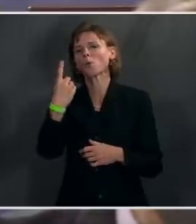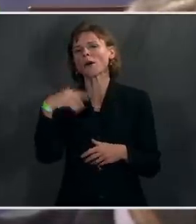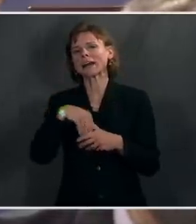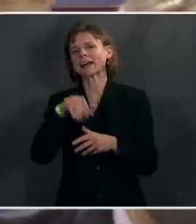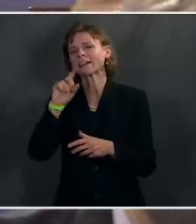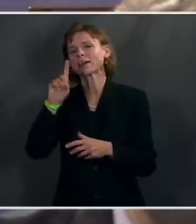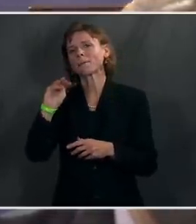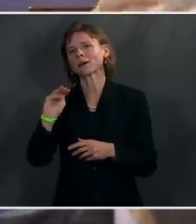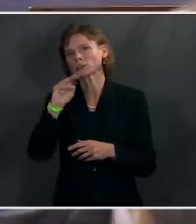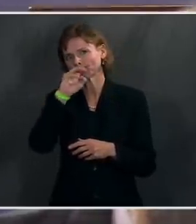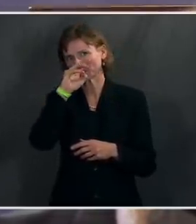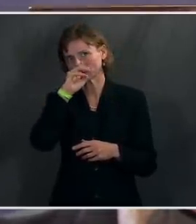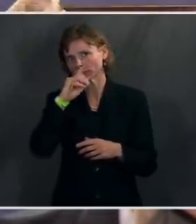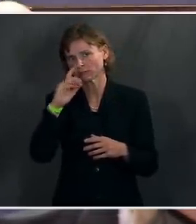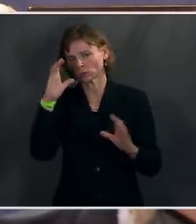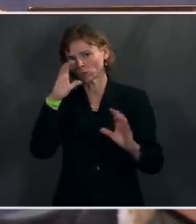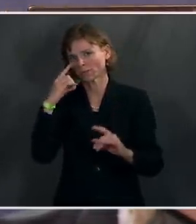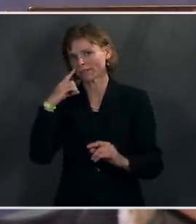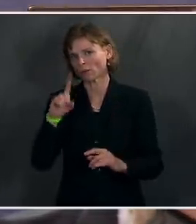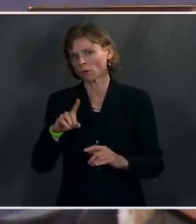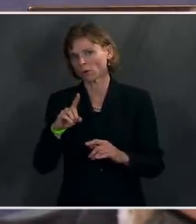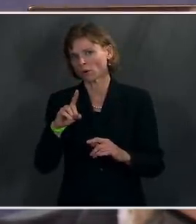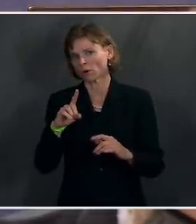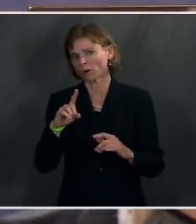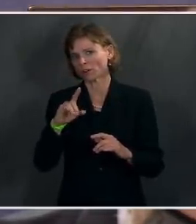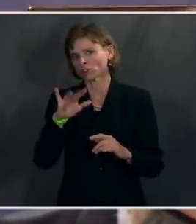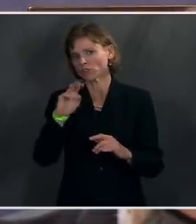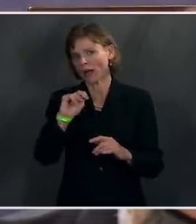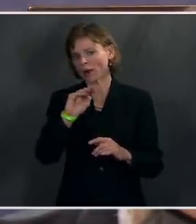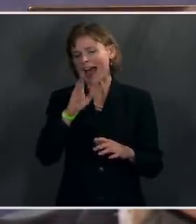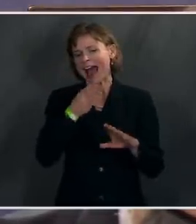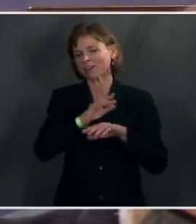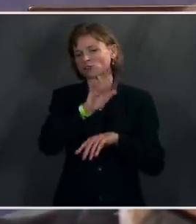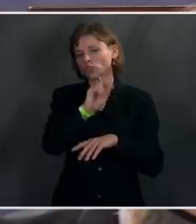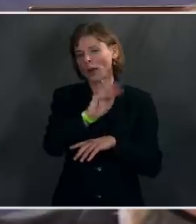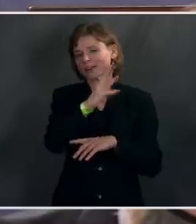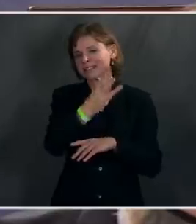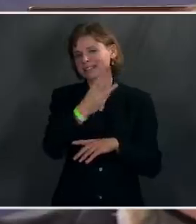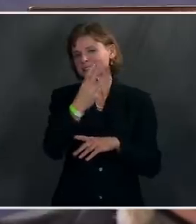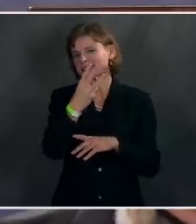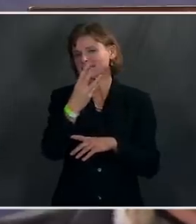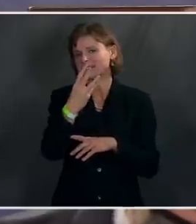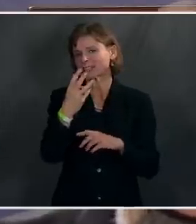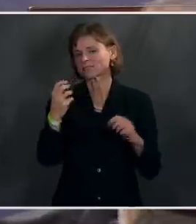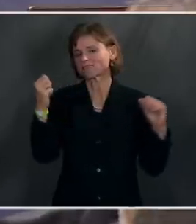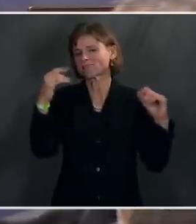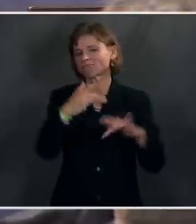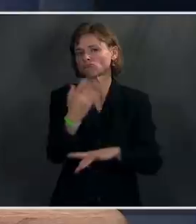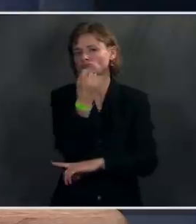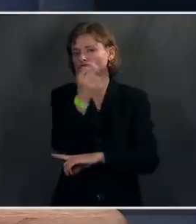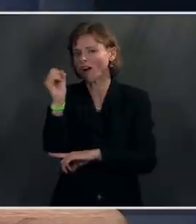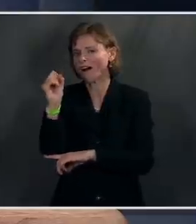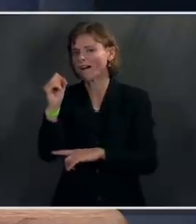before leading up to the January 6 riot, to see if anyone connected to the riot was in the building?